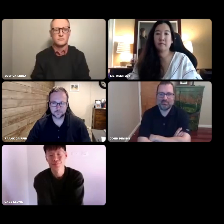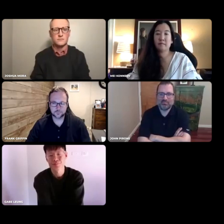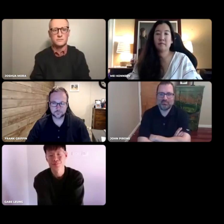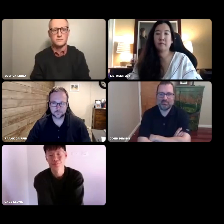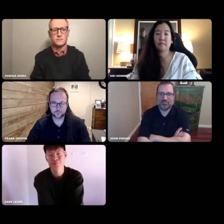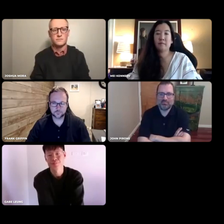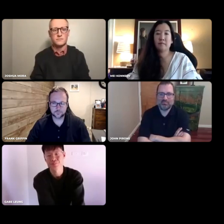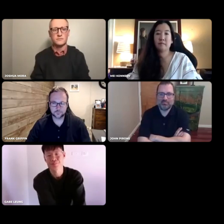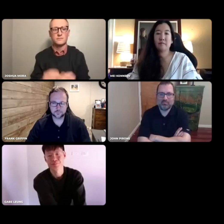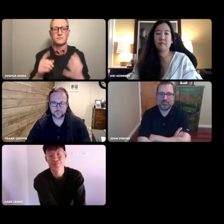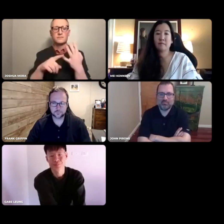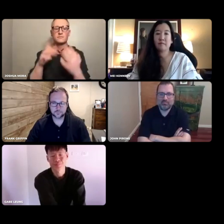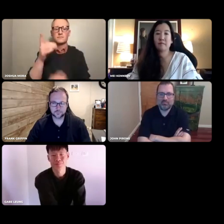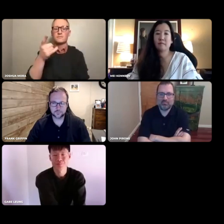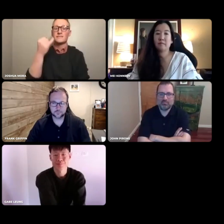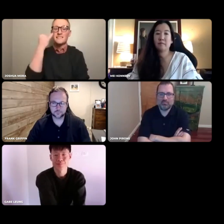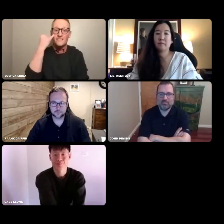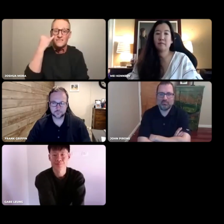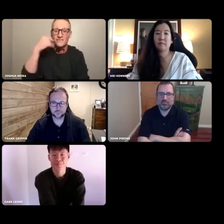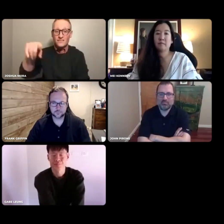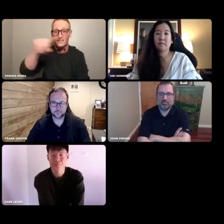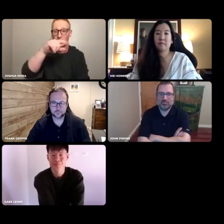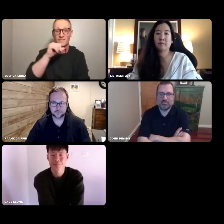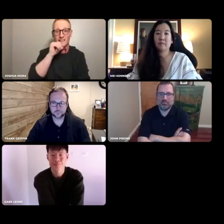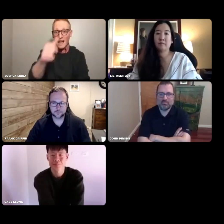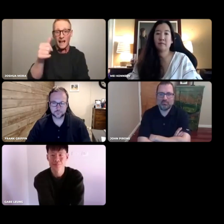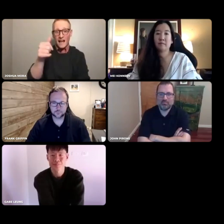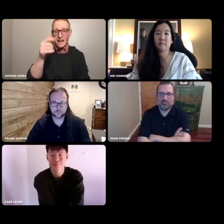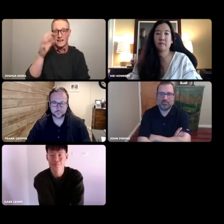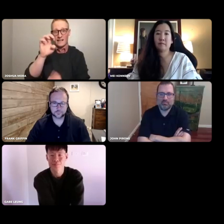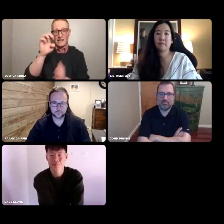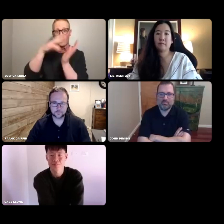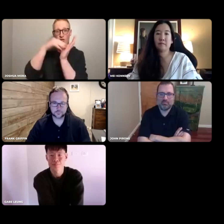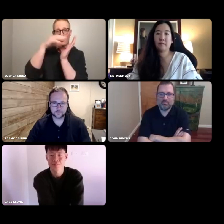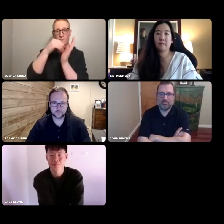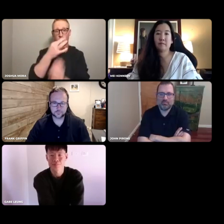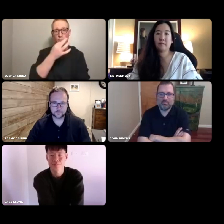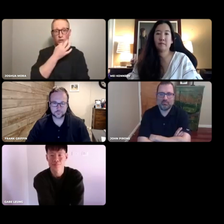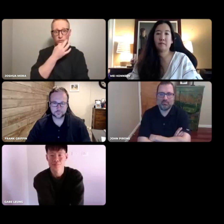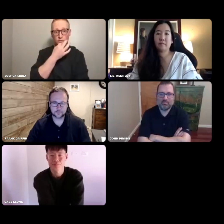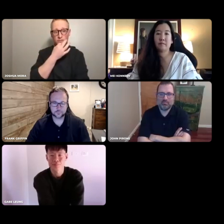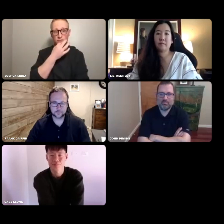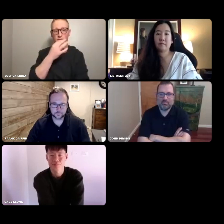Just focus on content.